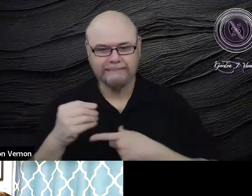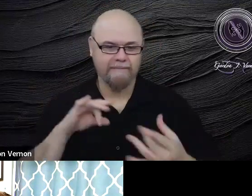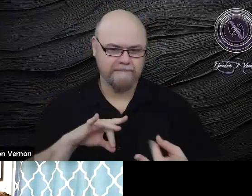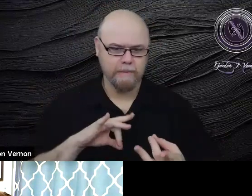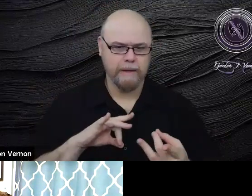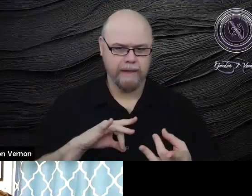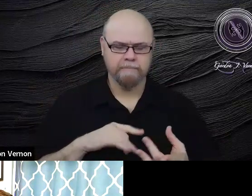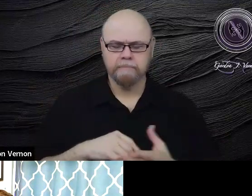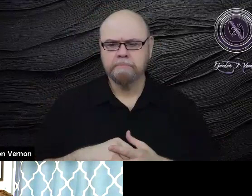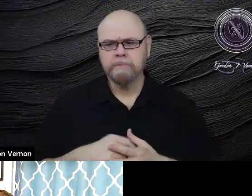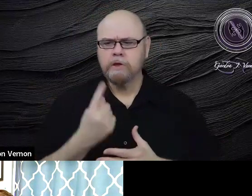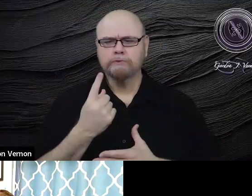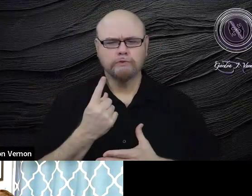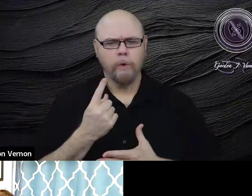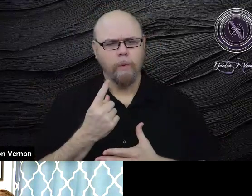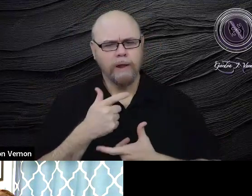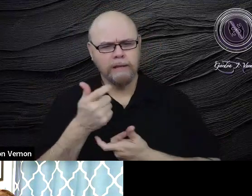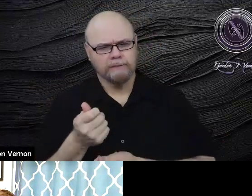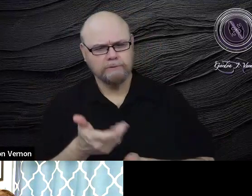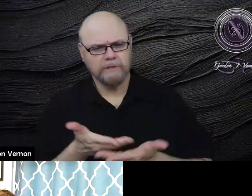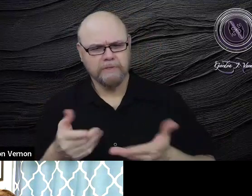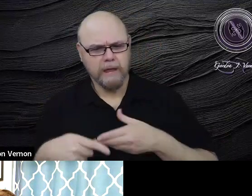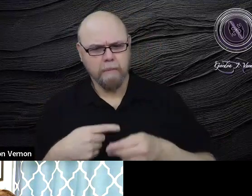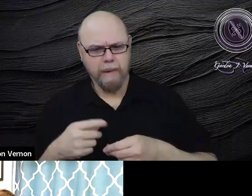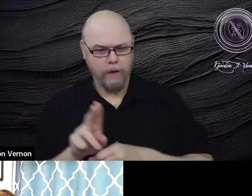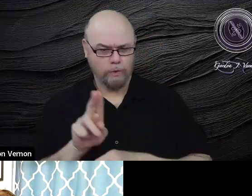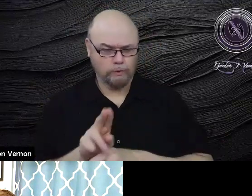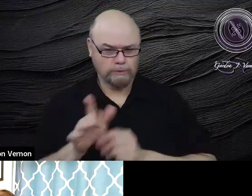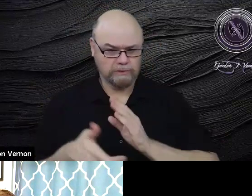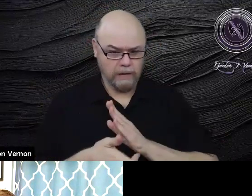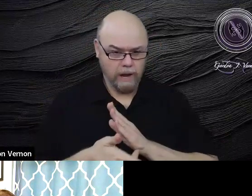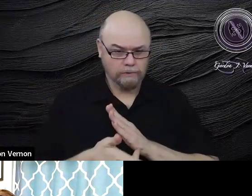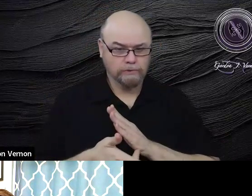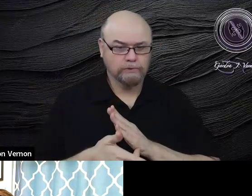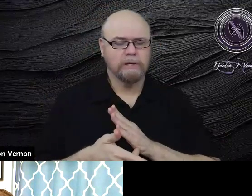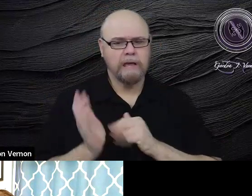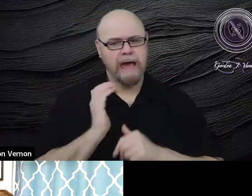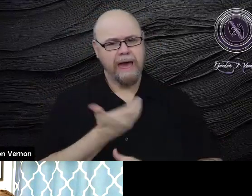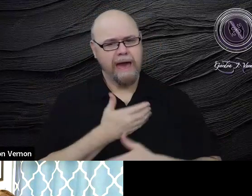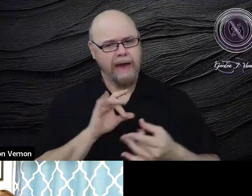objective, but relatively stable subjective ratings of hearing and noise.